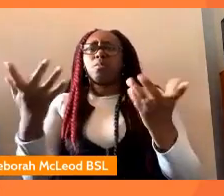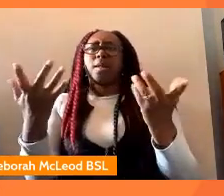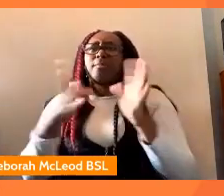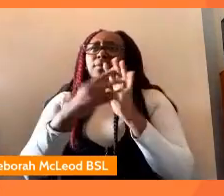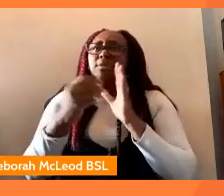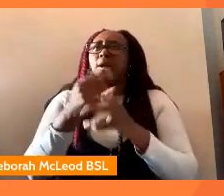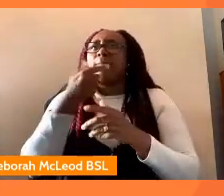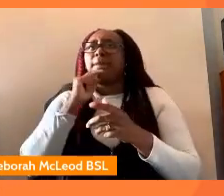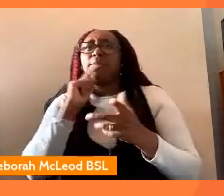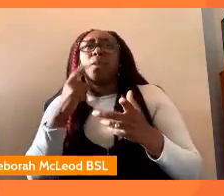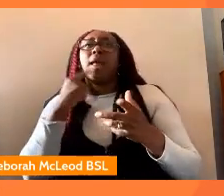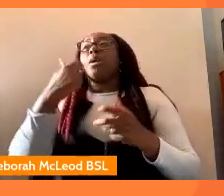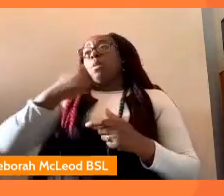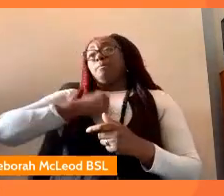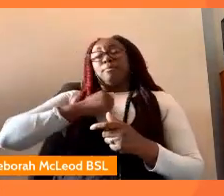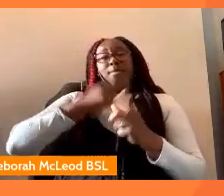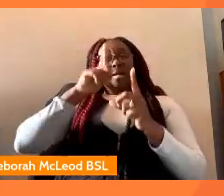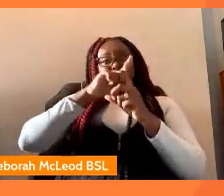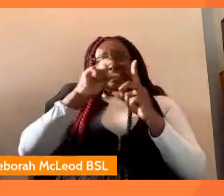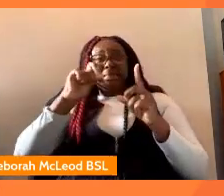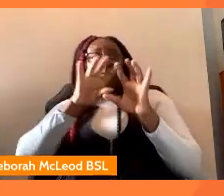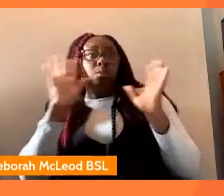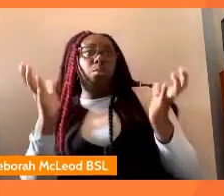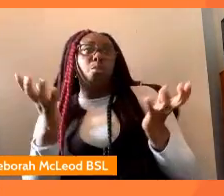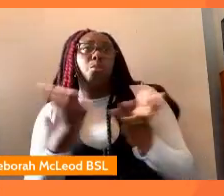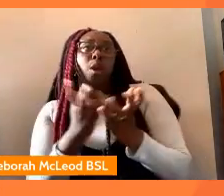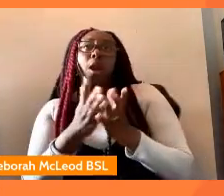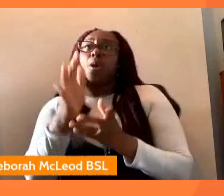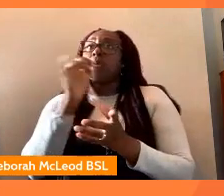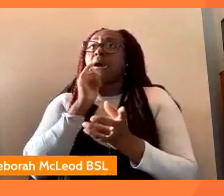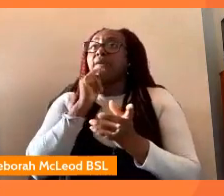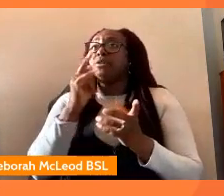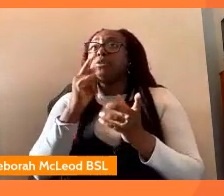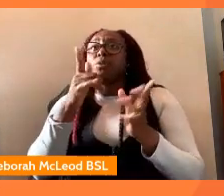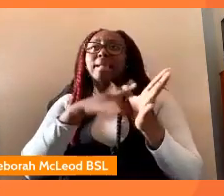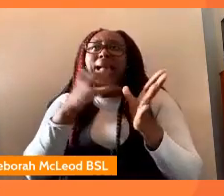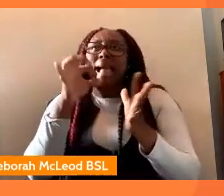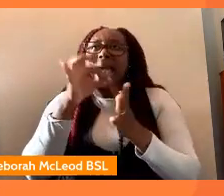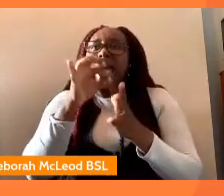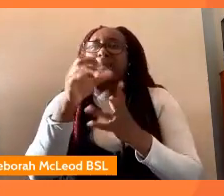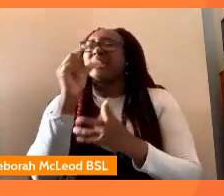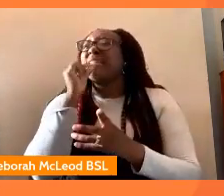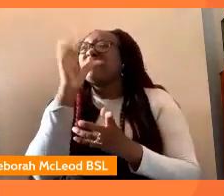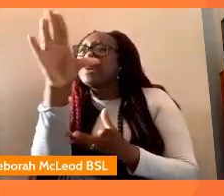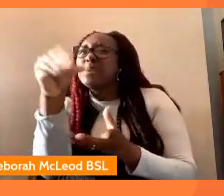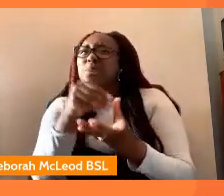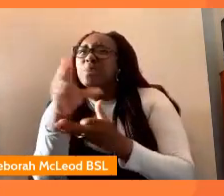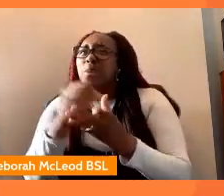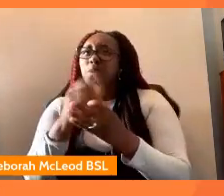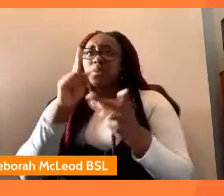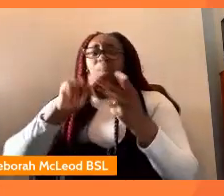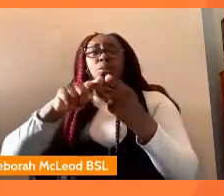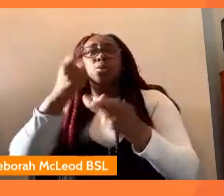People have curated their own digital worlds, they use a handful of apps they like, they talk to people that they have chosen to.